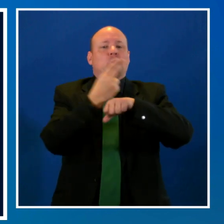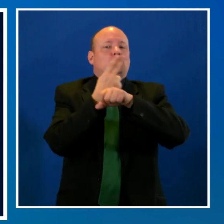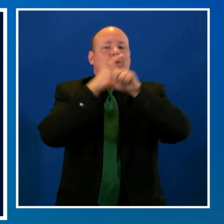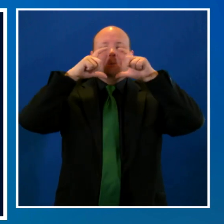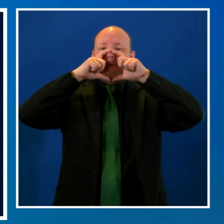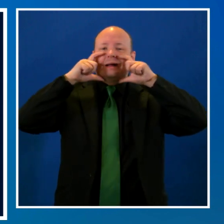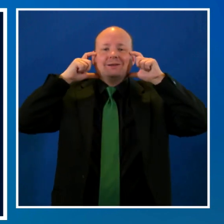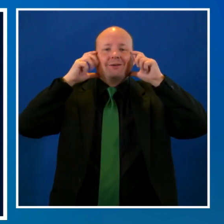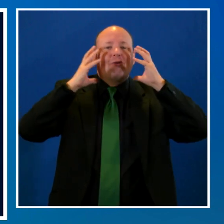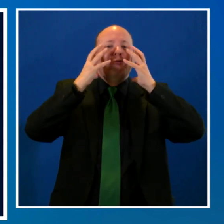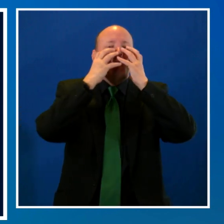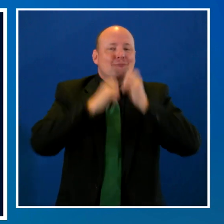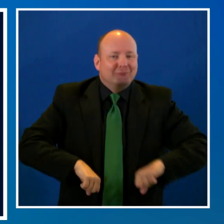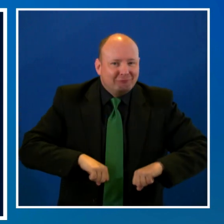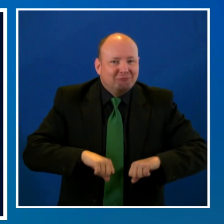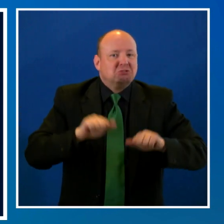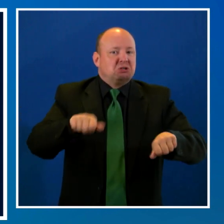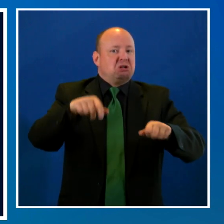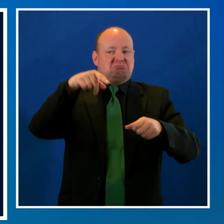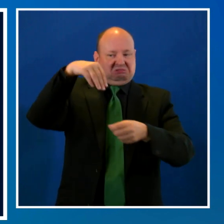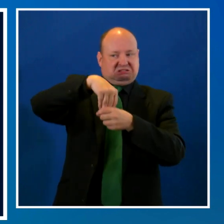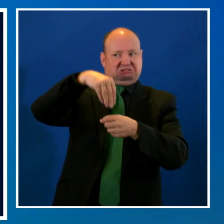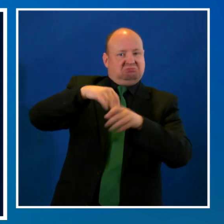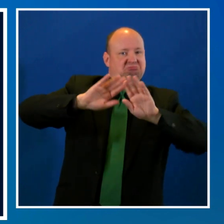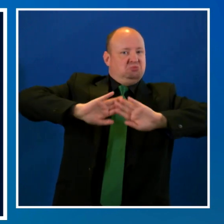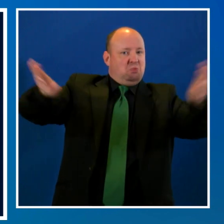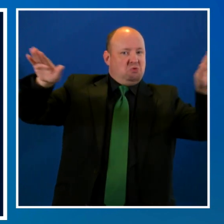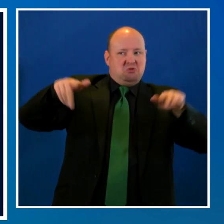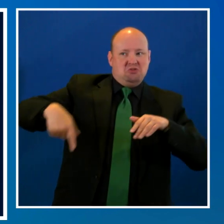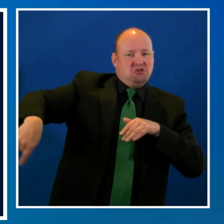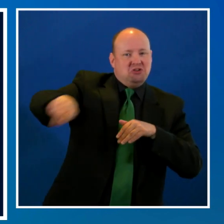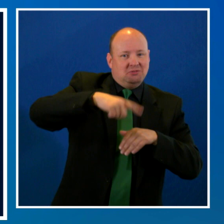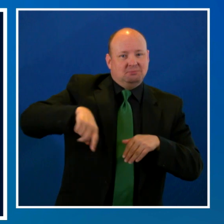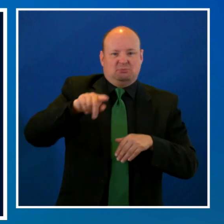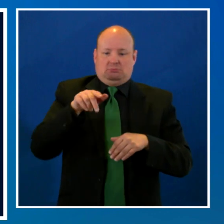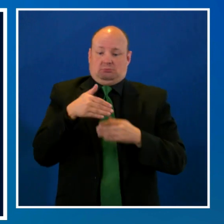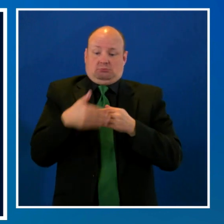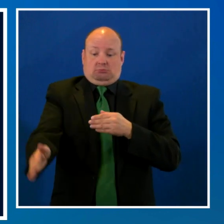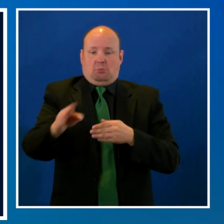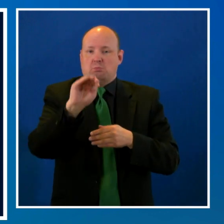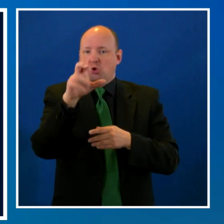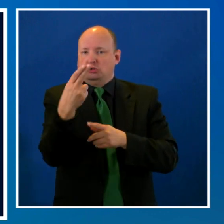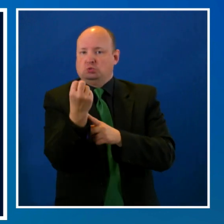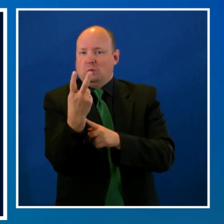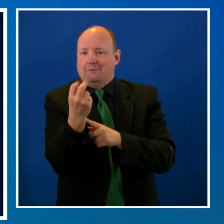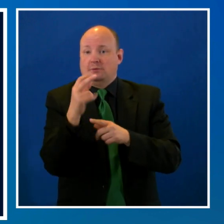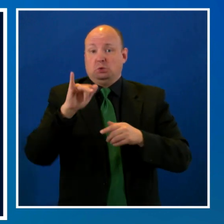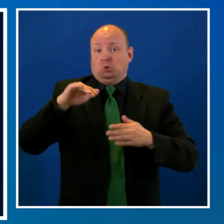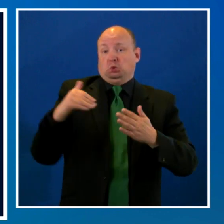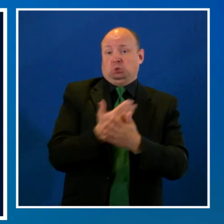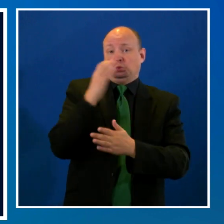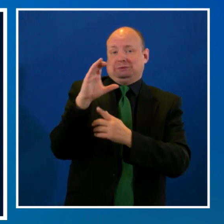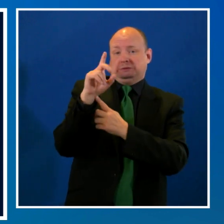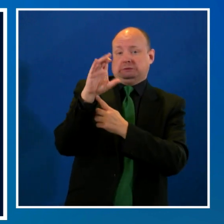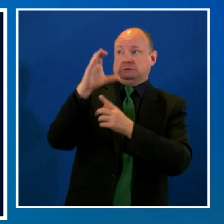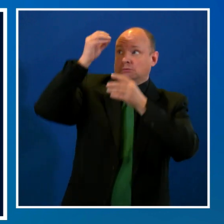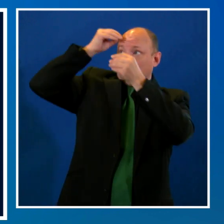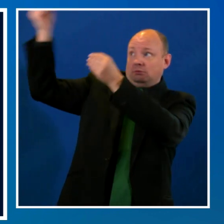The acceleration of the de-masking protocols is the result of the latest guidance from the CDC and the continued